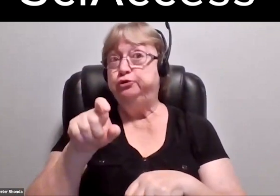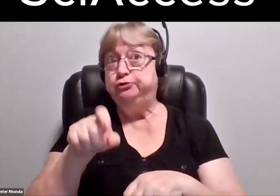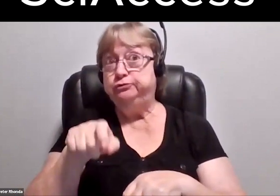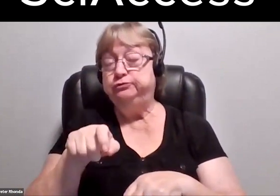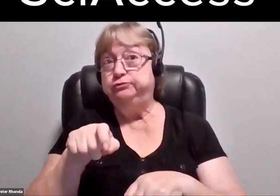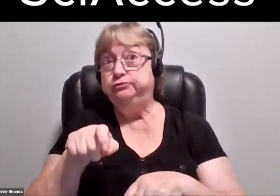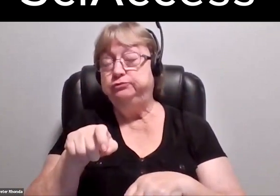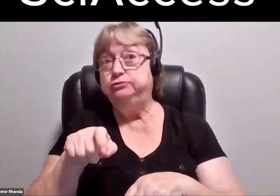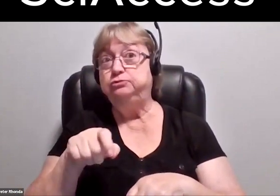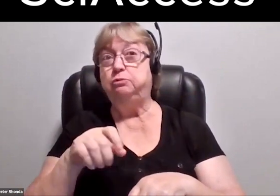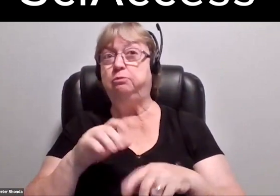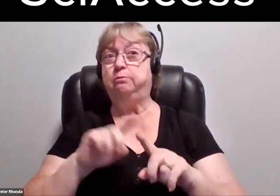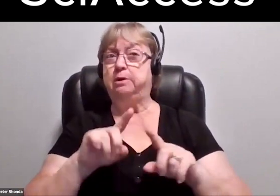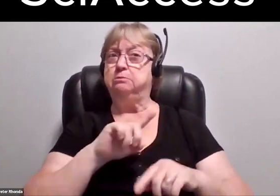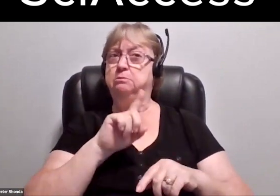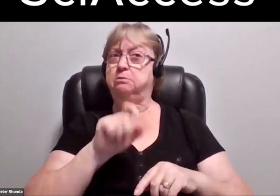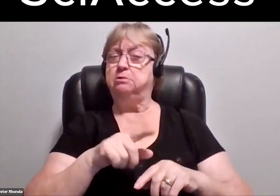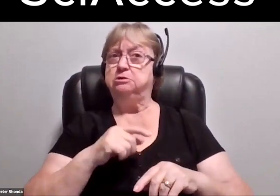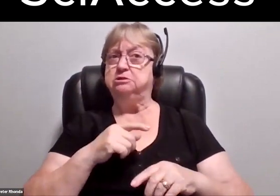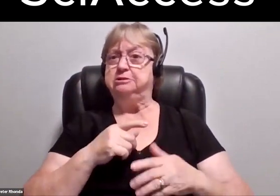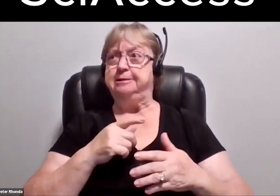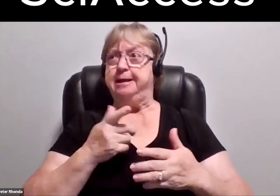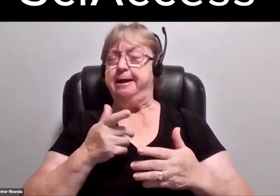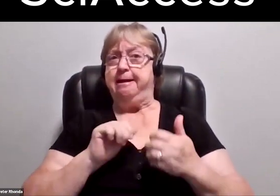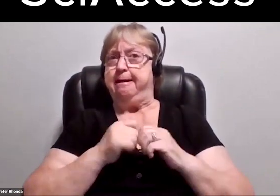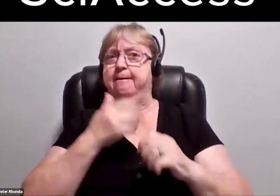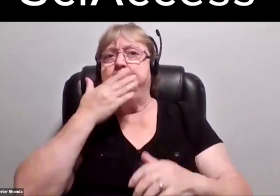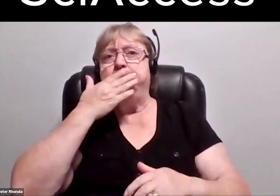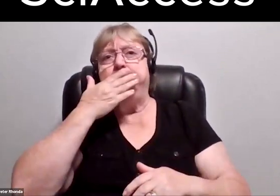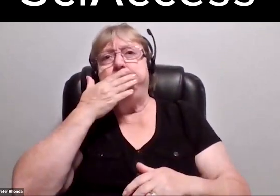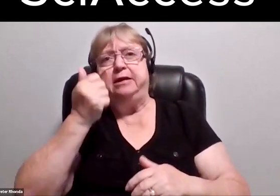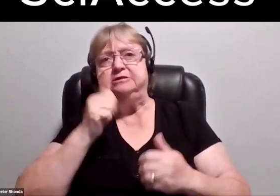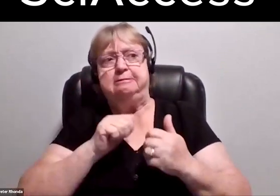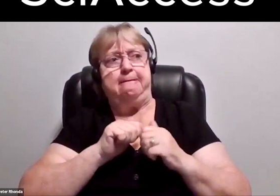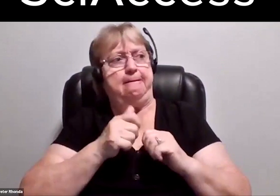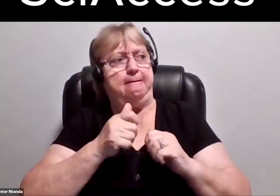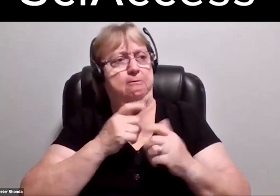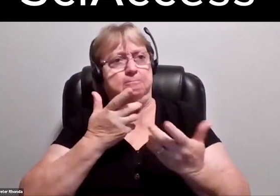The question is, what may be the best ways? What are different approaches that actually work